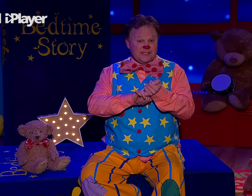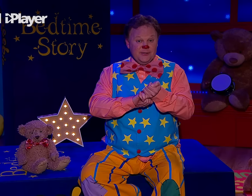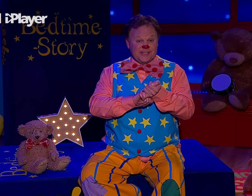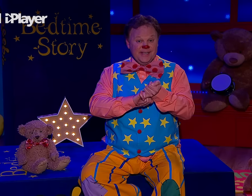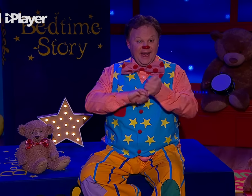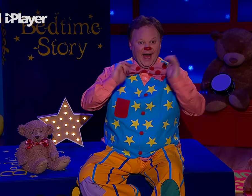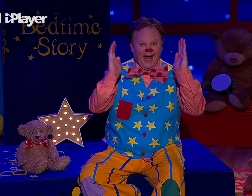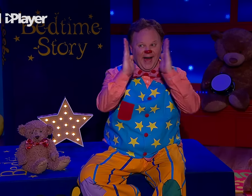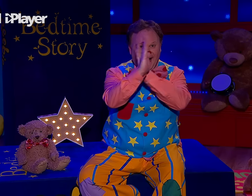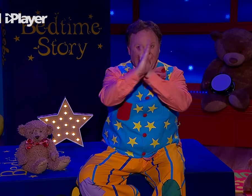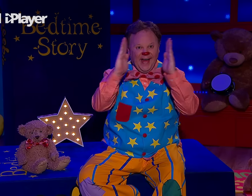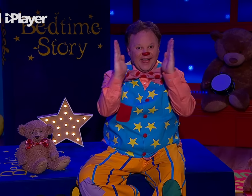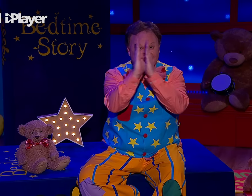susan hides